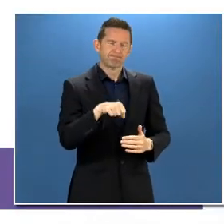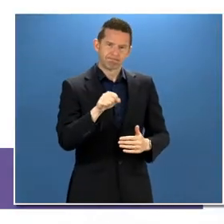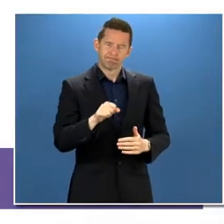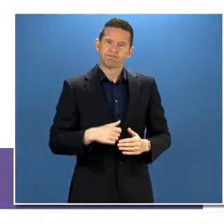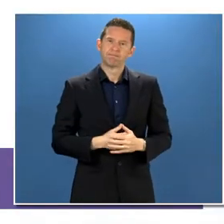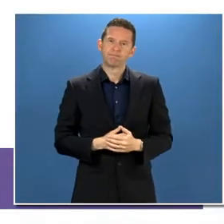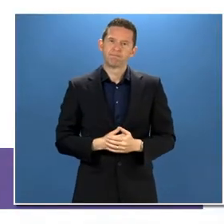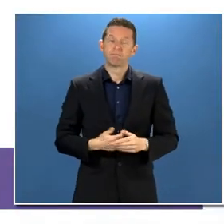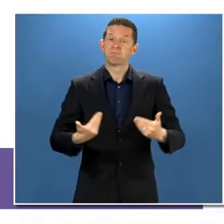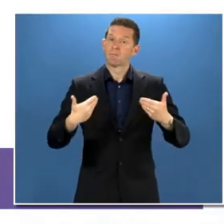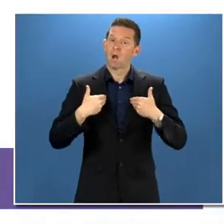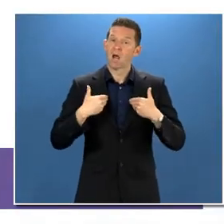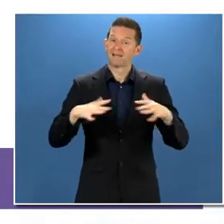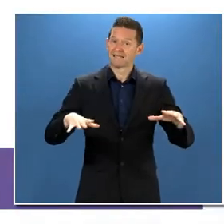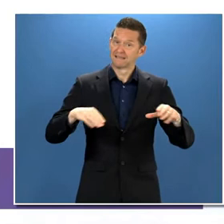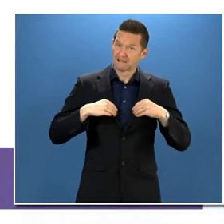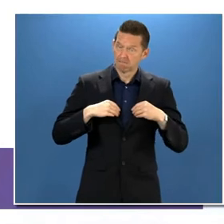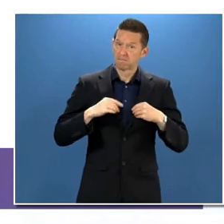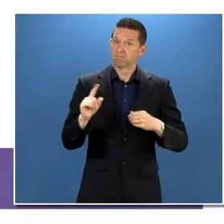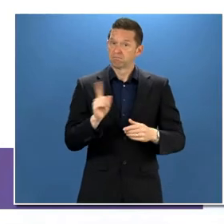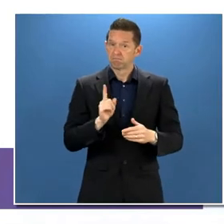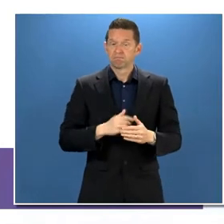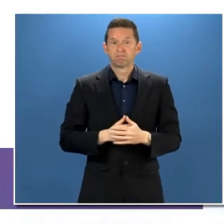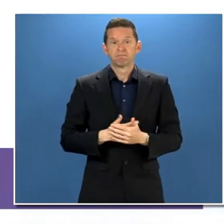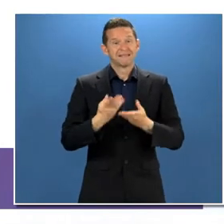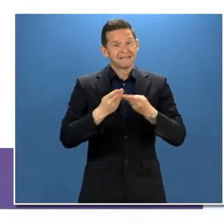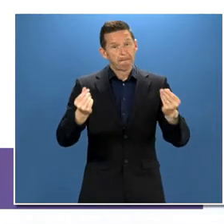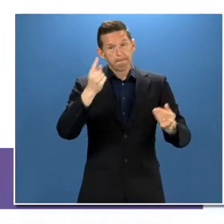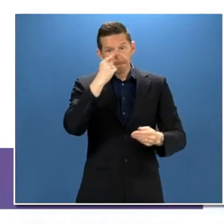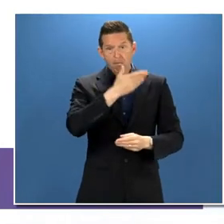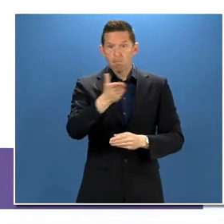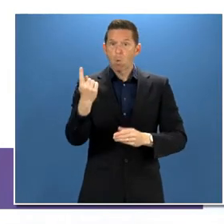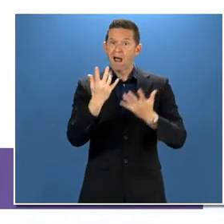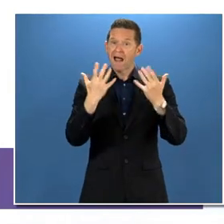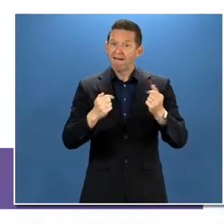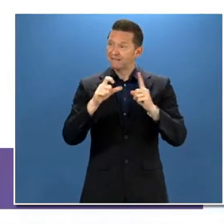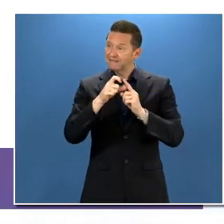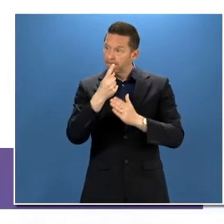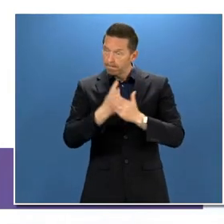I accept that for some people with disability the disclosure of their